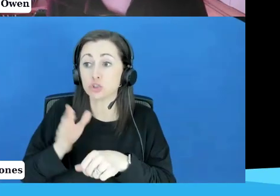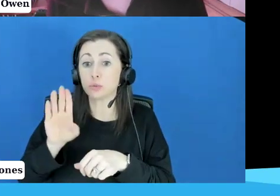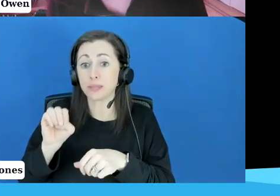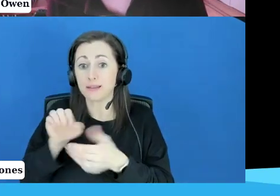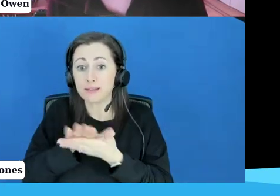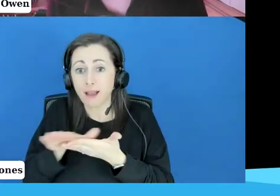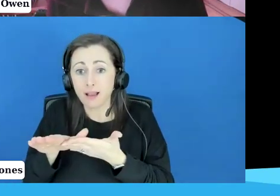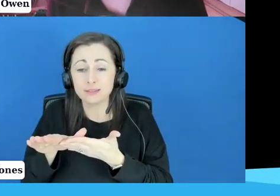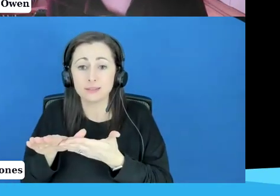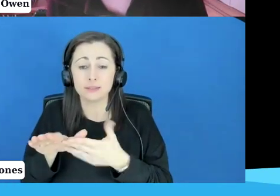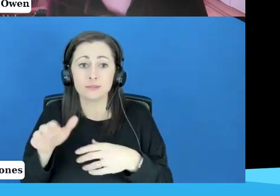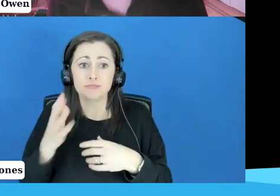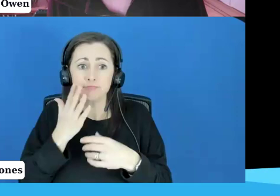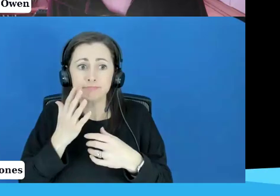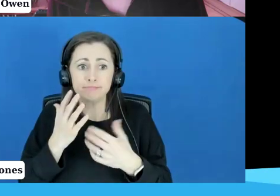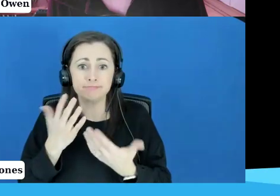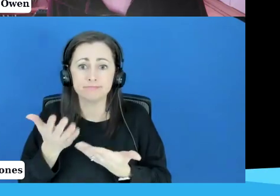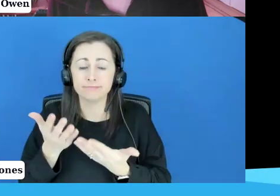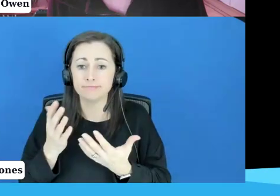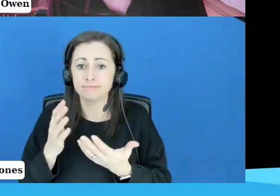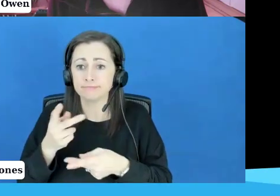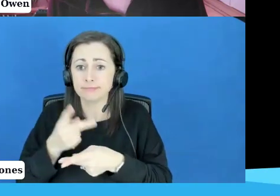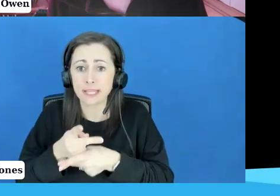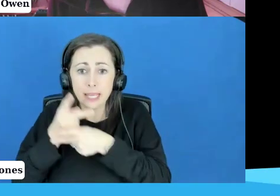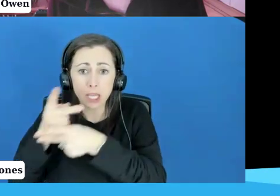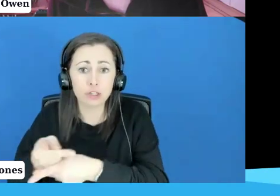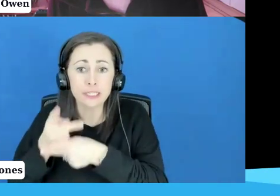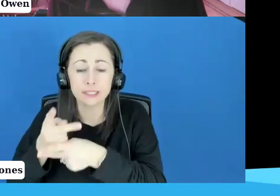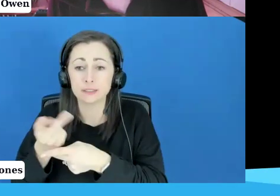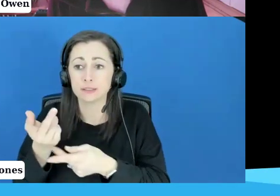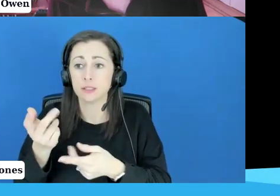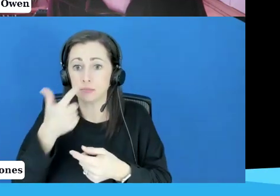because she's seen how much her mom is able to get around and do things.